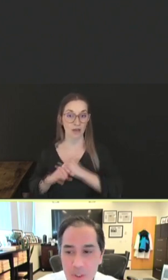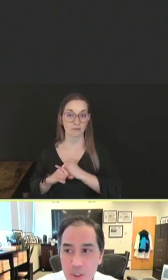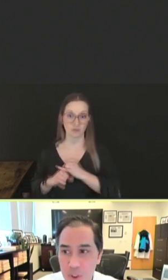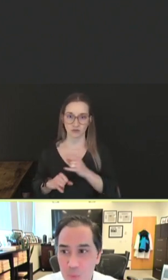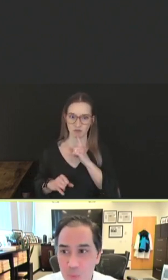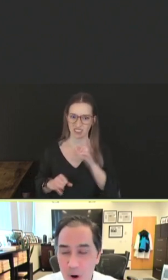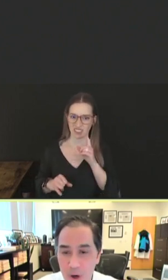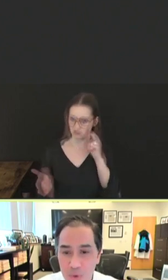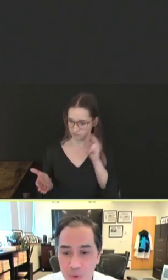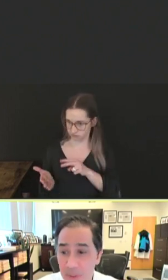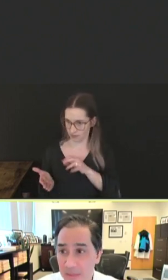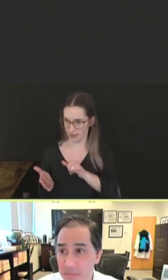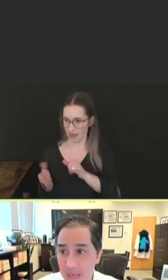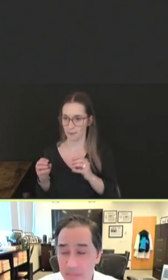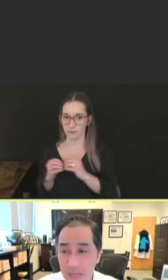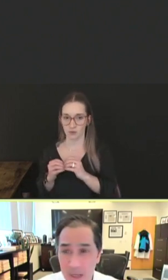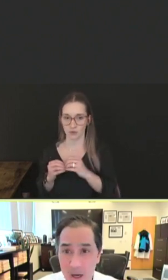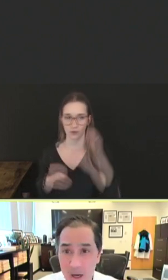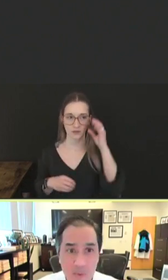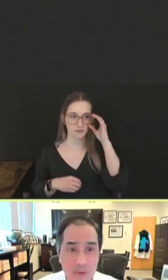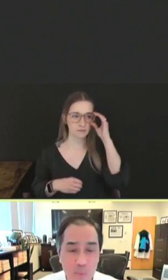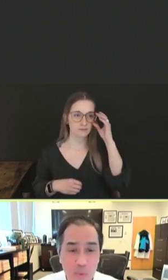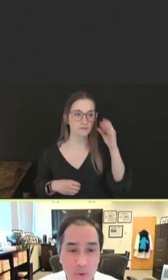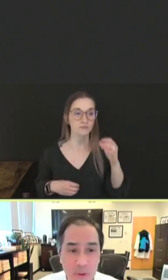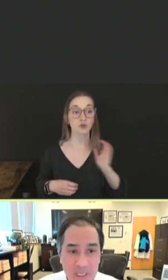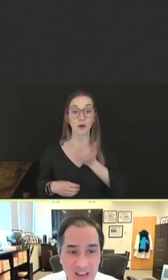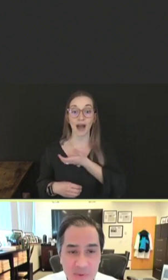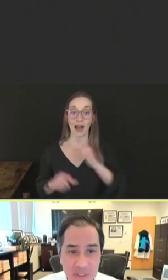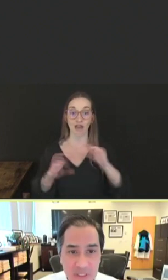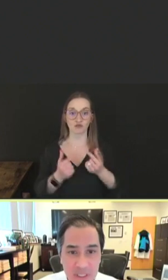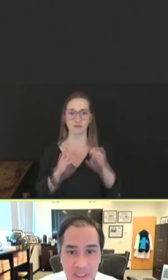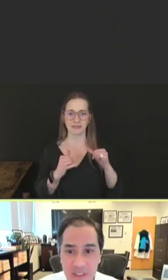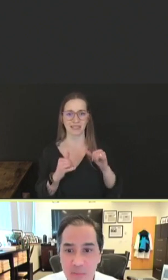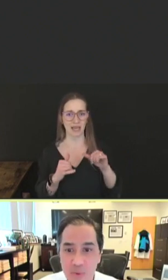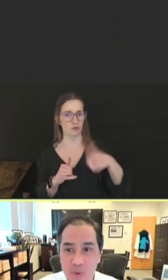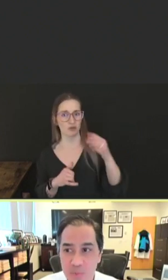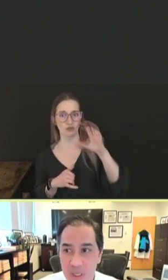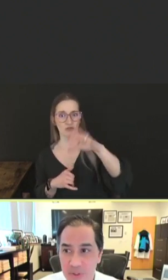So our group, like many, many others around the world, have been studying the immune responses